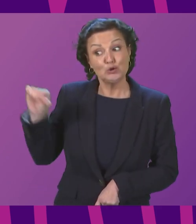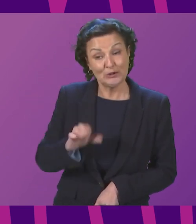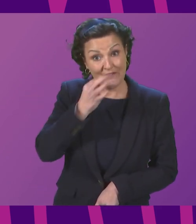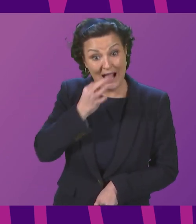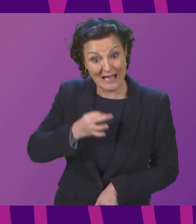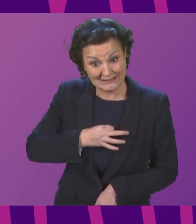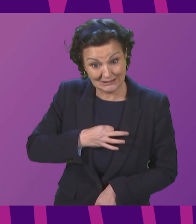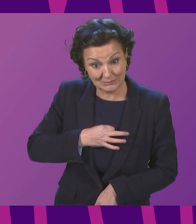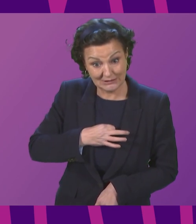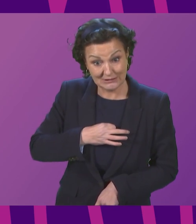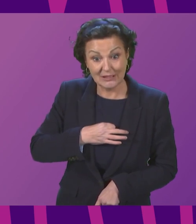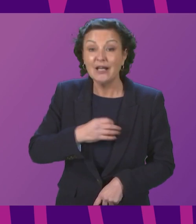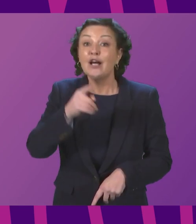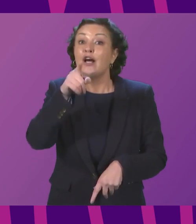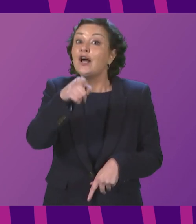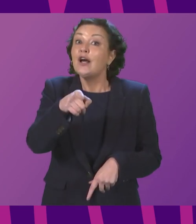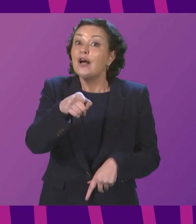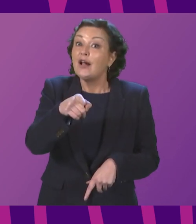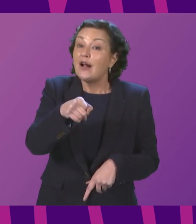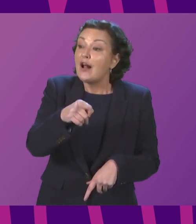due to avoidable reasons, not “unavoidable” reasons.